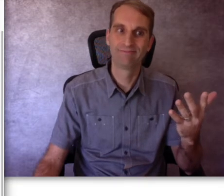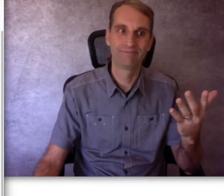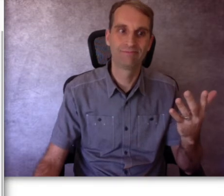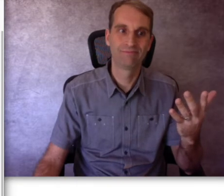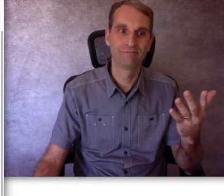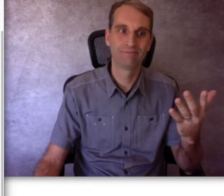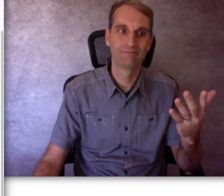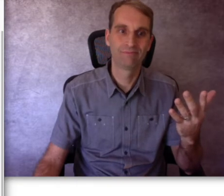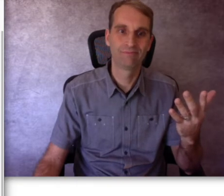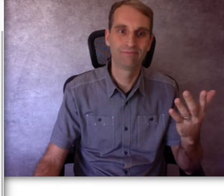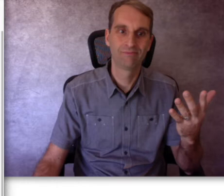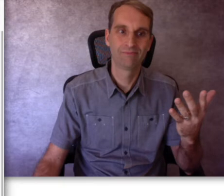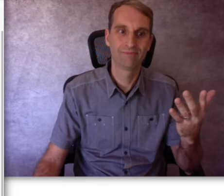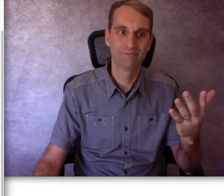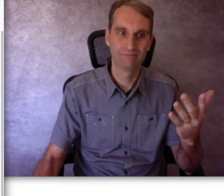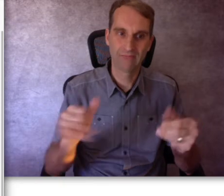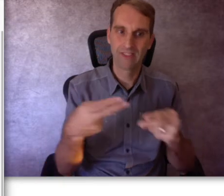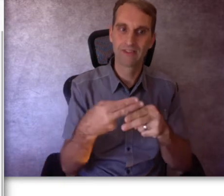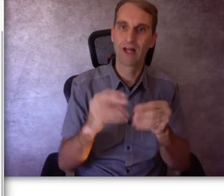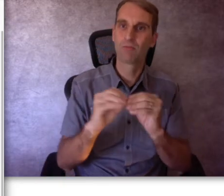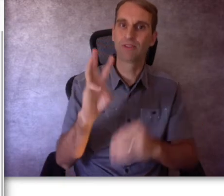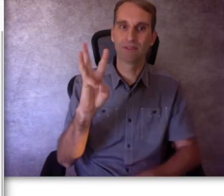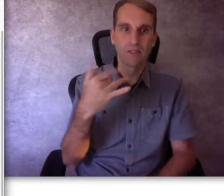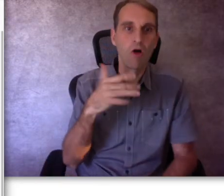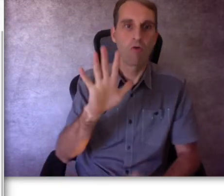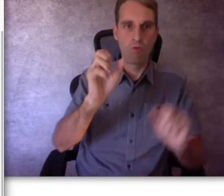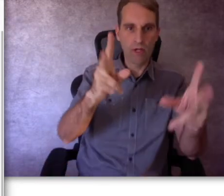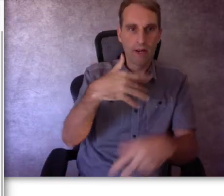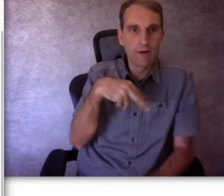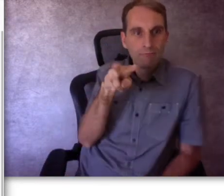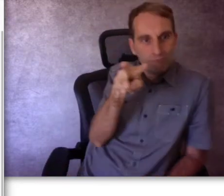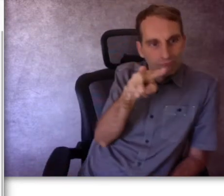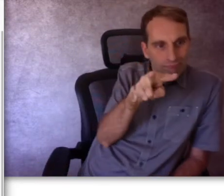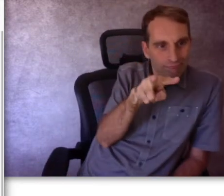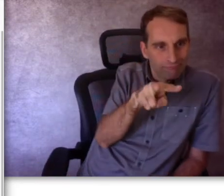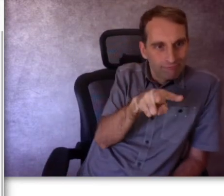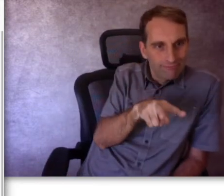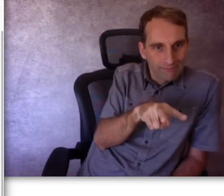and it will advance the video and PowerPoint as well.